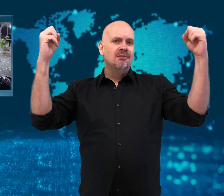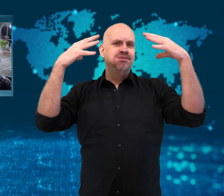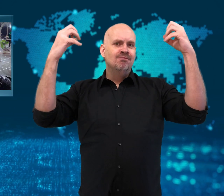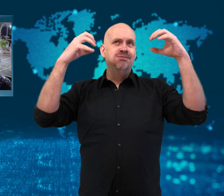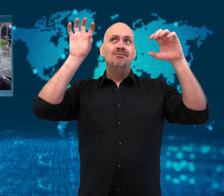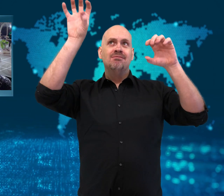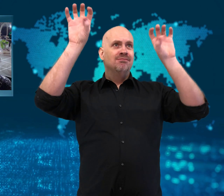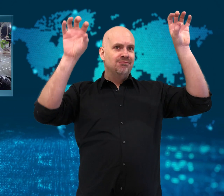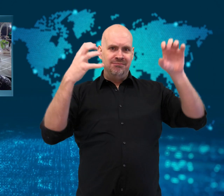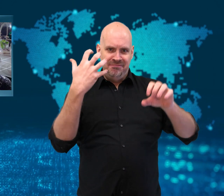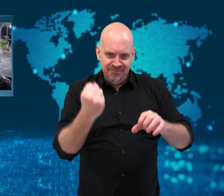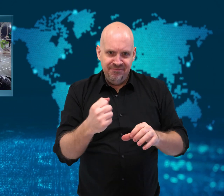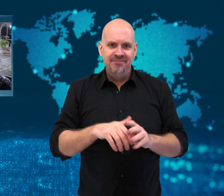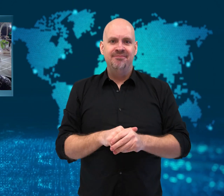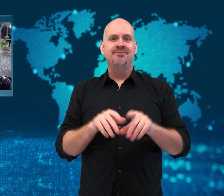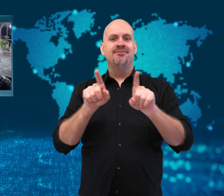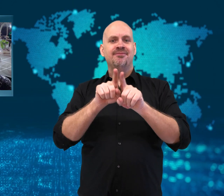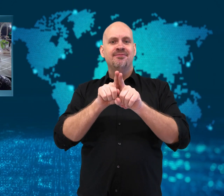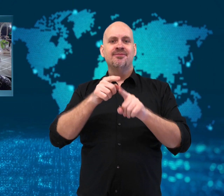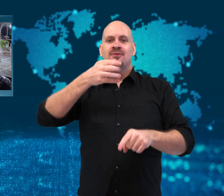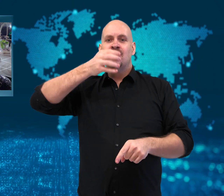from being muffled.